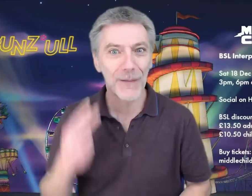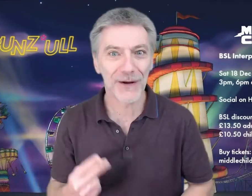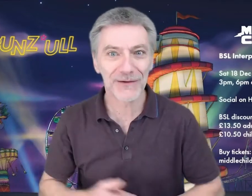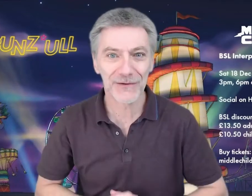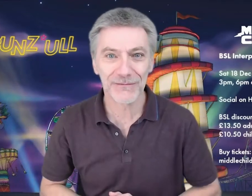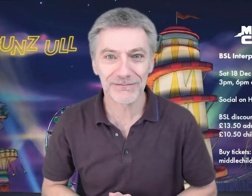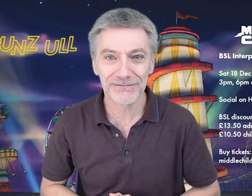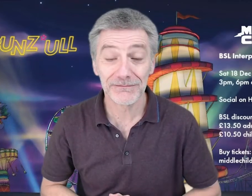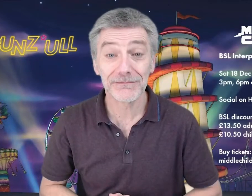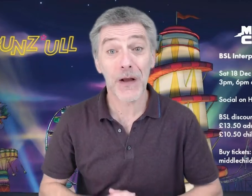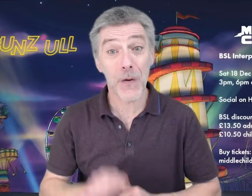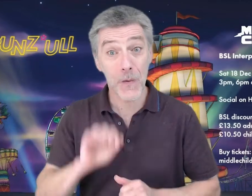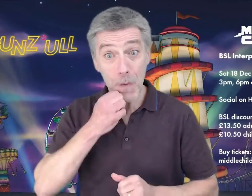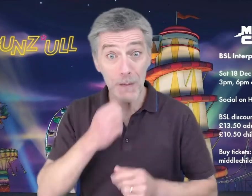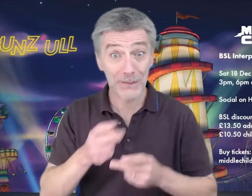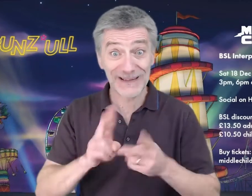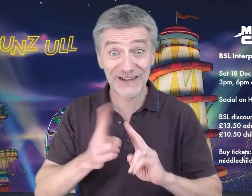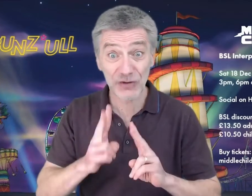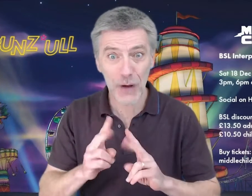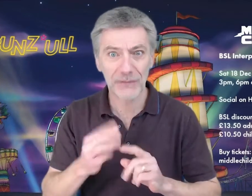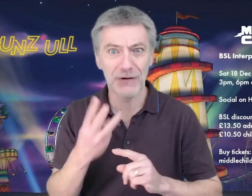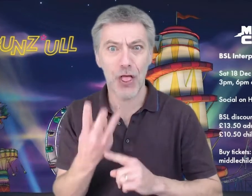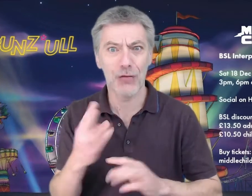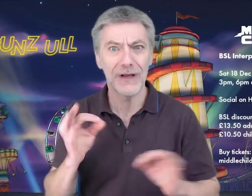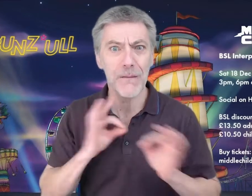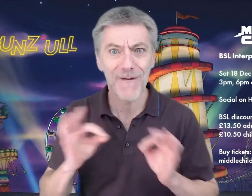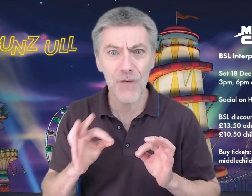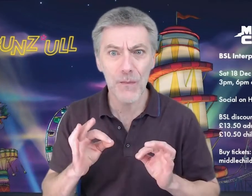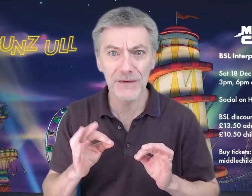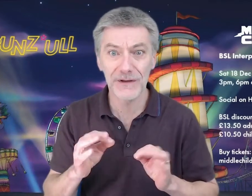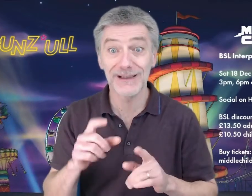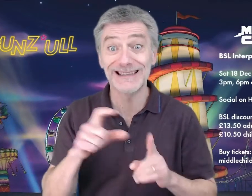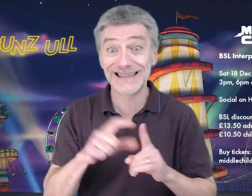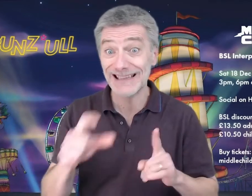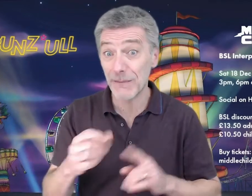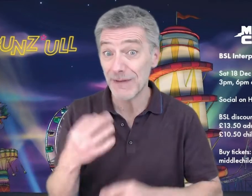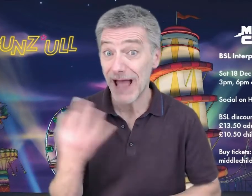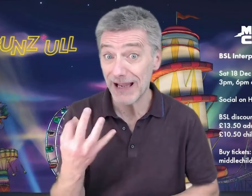There will be a BSL interpreter on stage for three shows